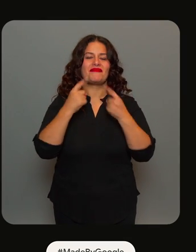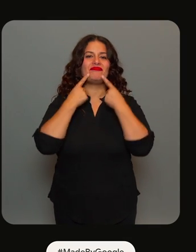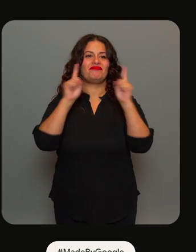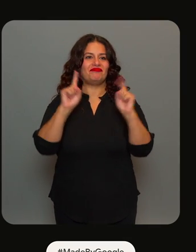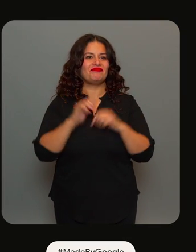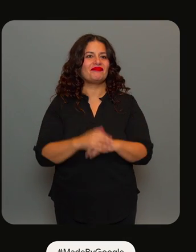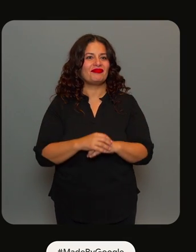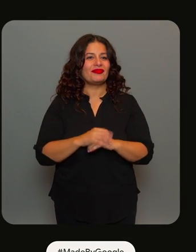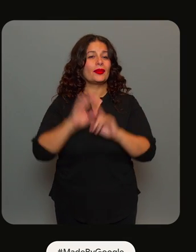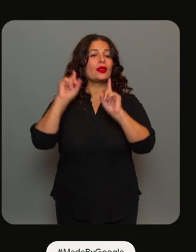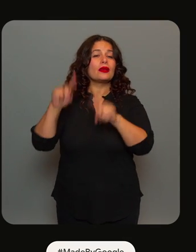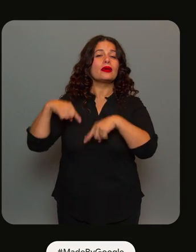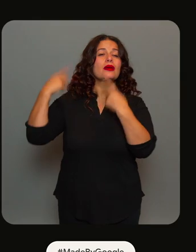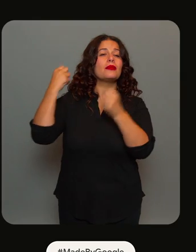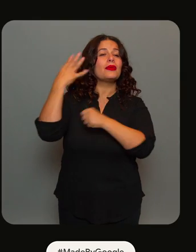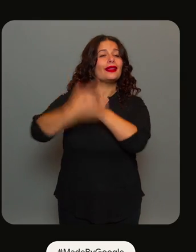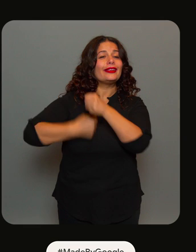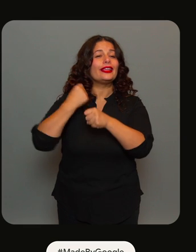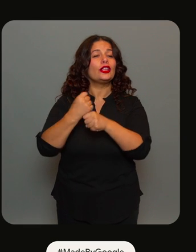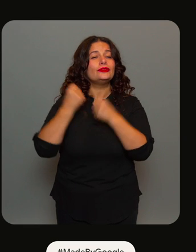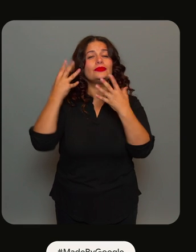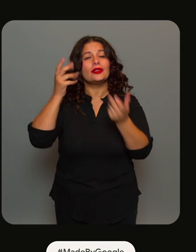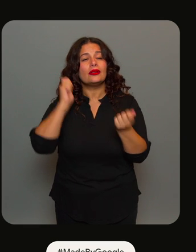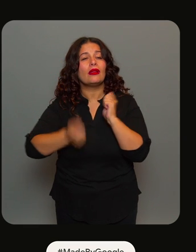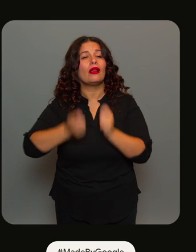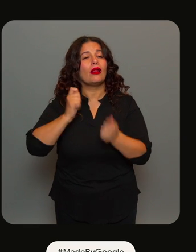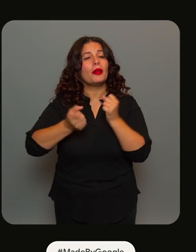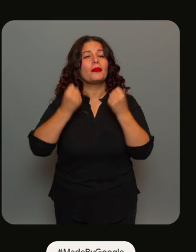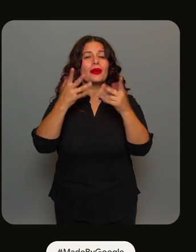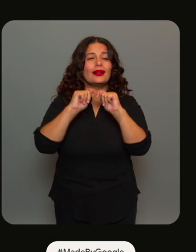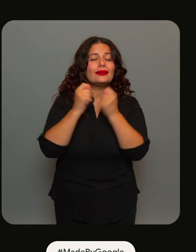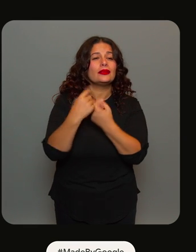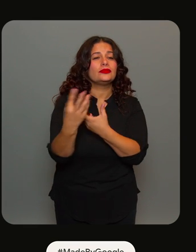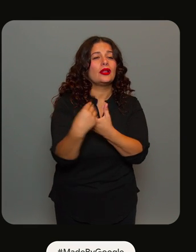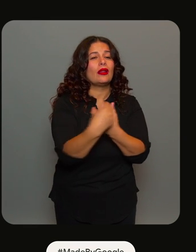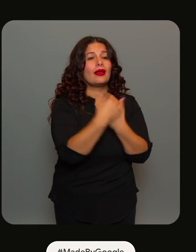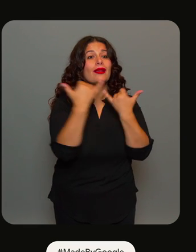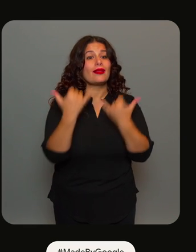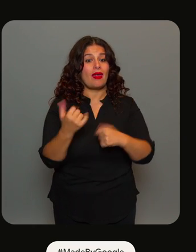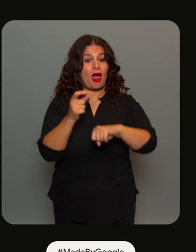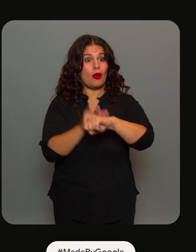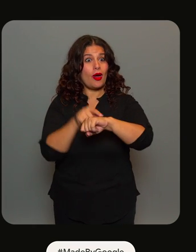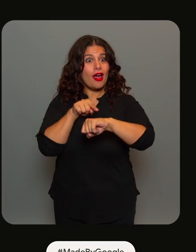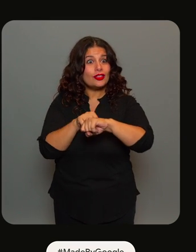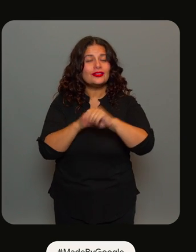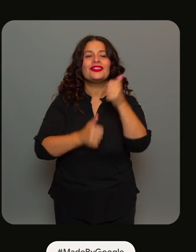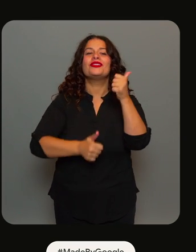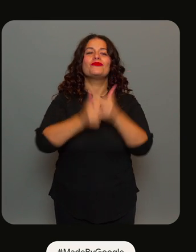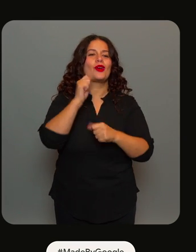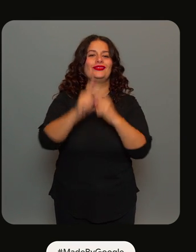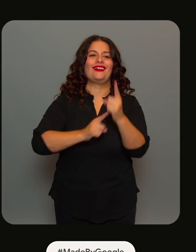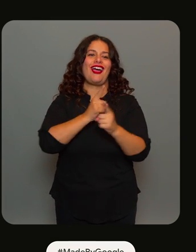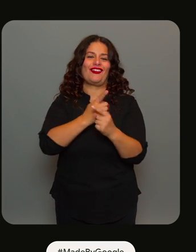several iterations involving a lot of teams, and the end result of that is allowing us to have our most accurate heart rate tracking yet.